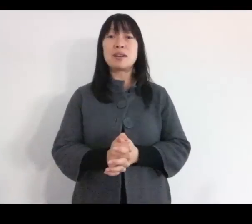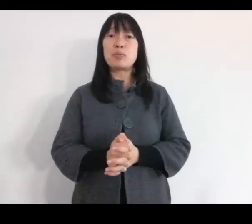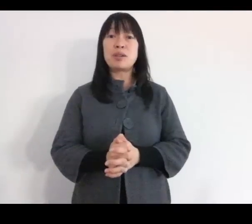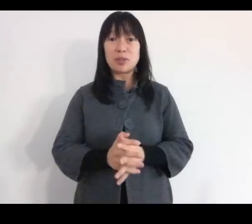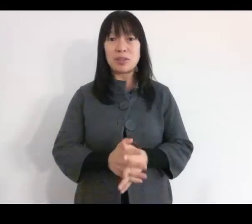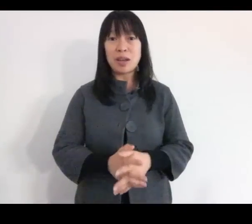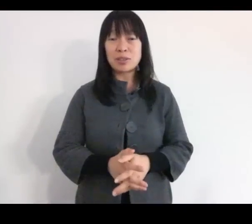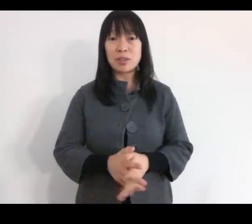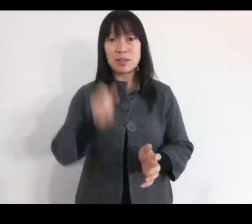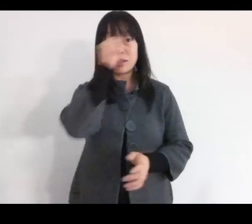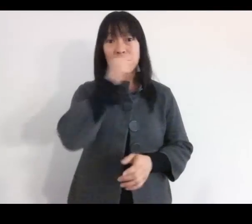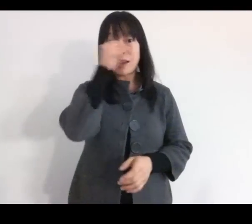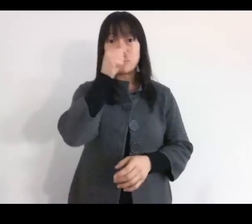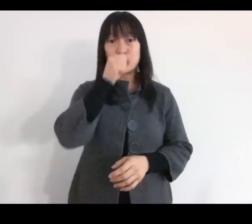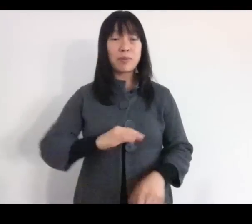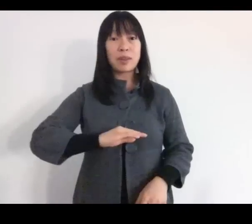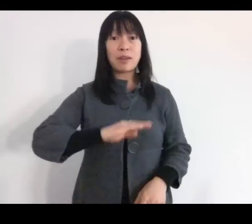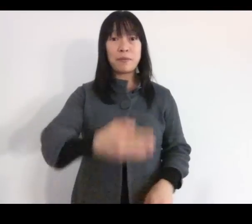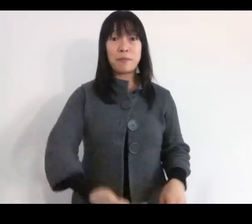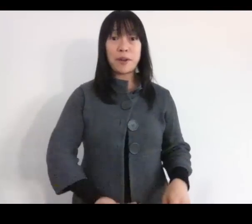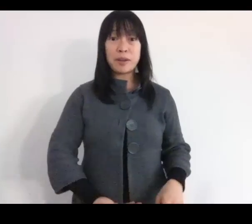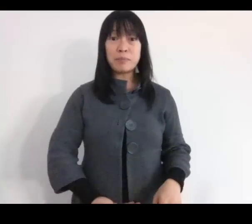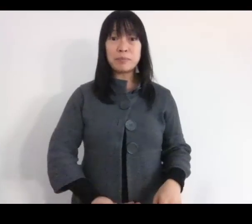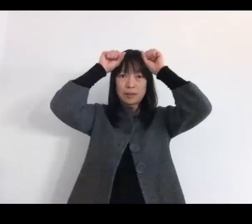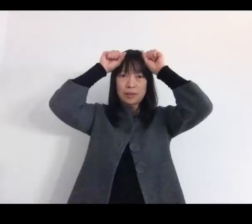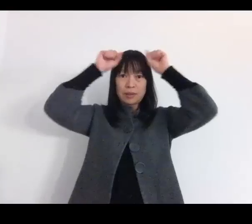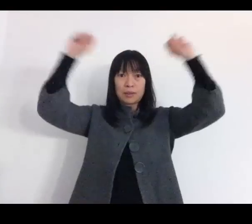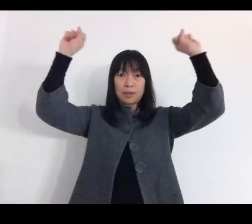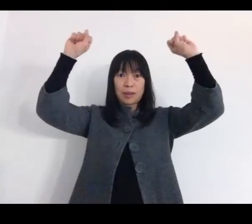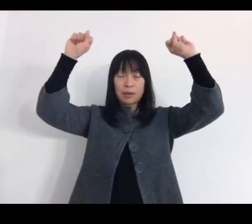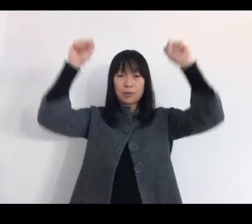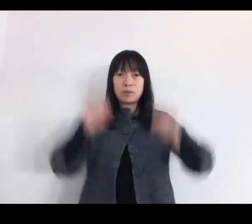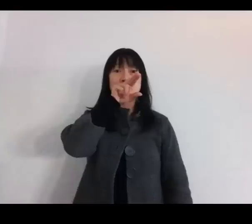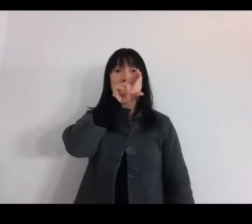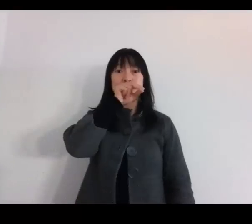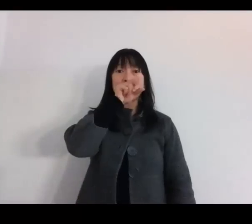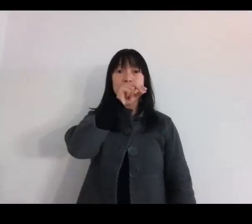Today we are learning how to sign ANIMALS FARM COW DUCK